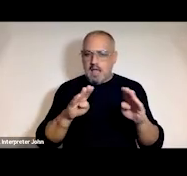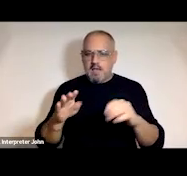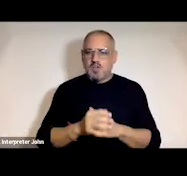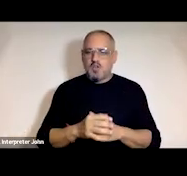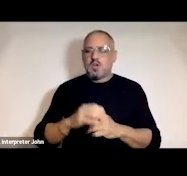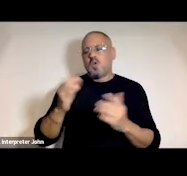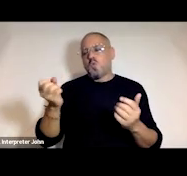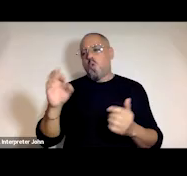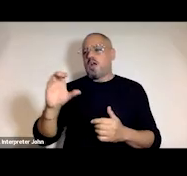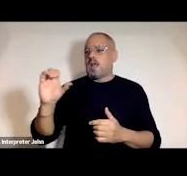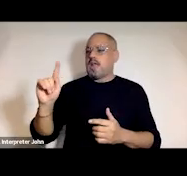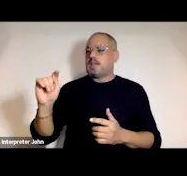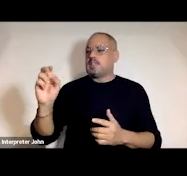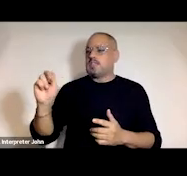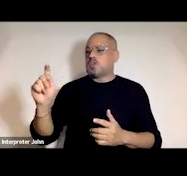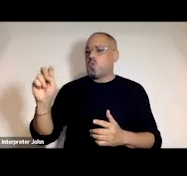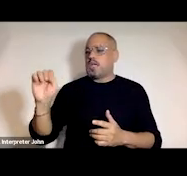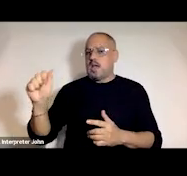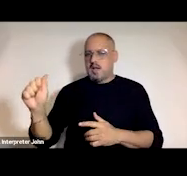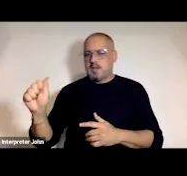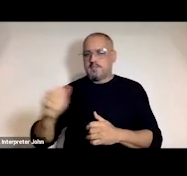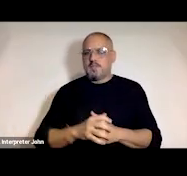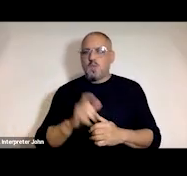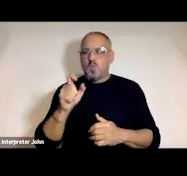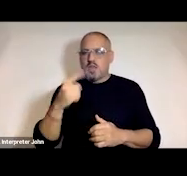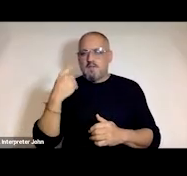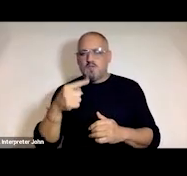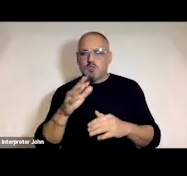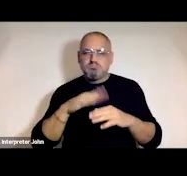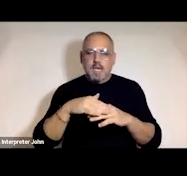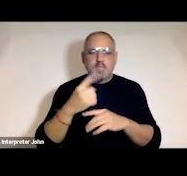And so we need this for at least one of the following,